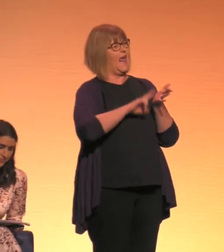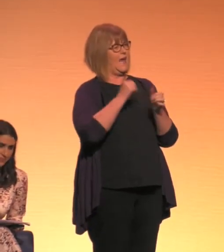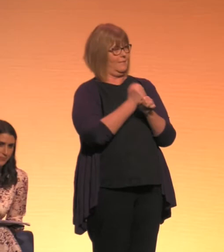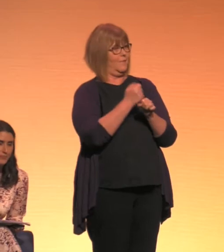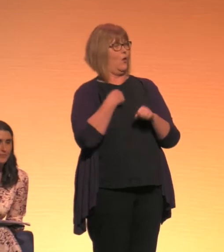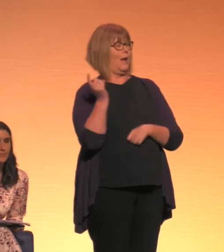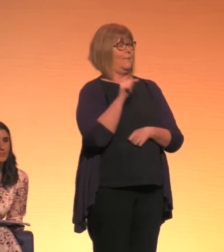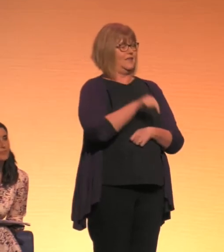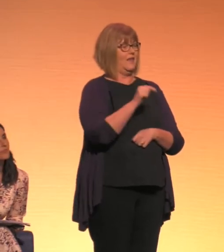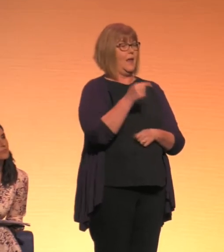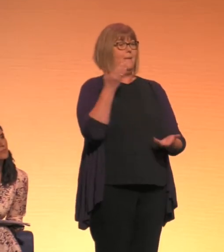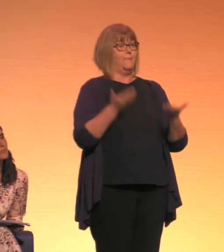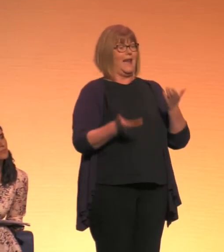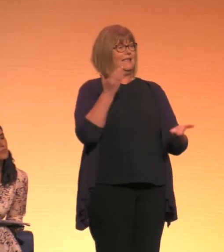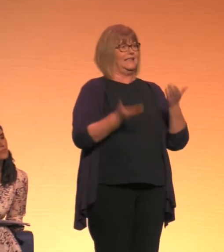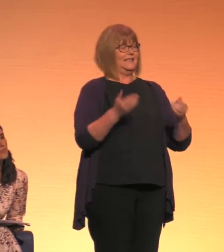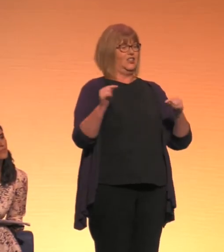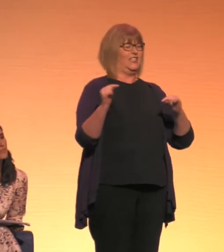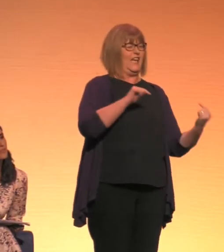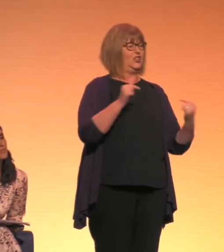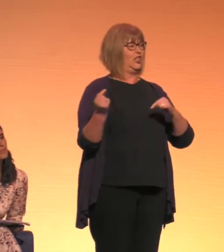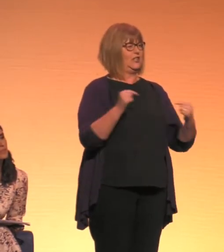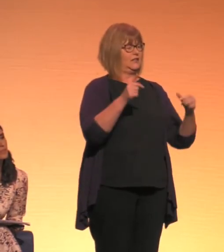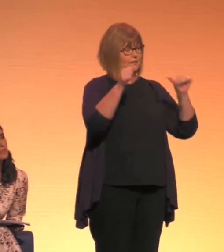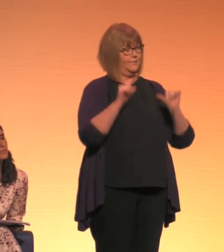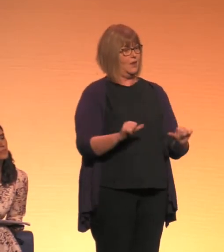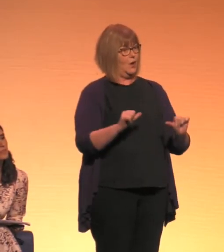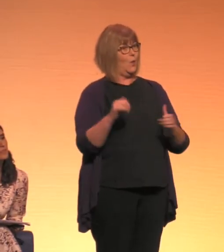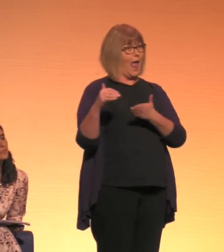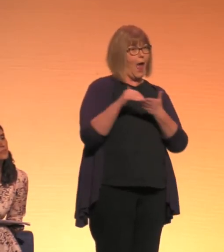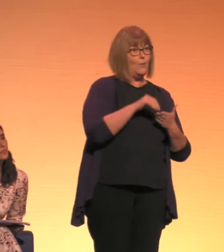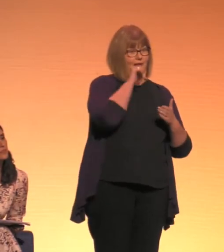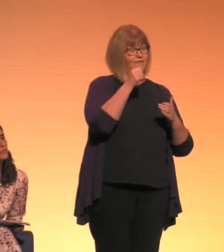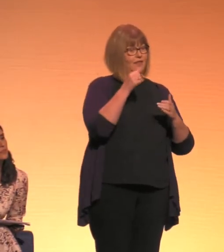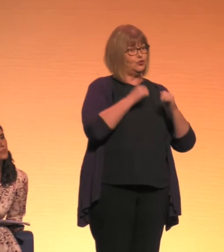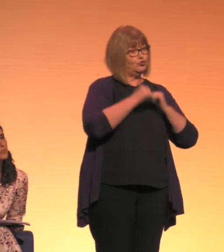Balancing the inevitable tensions. Would it help if the structures were changed?